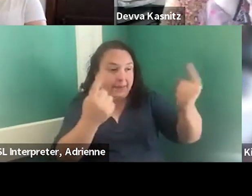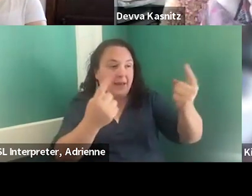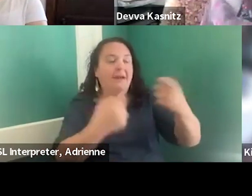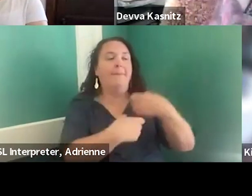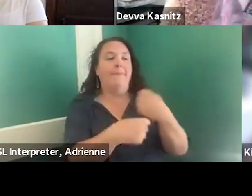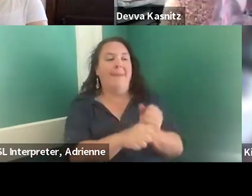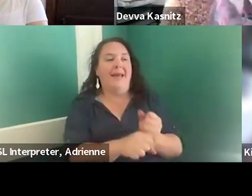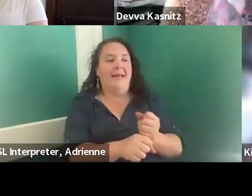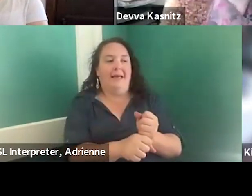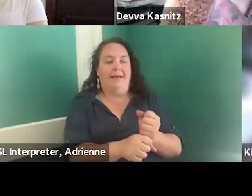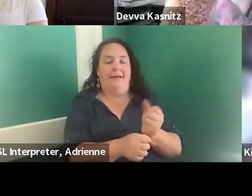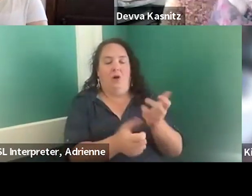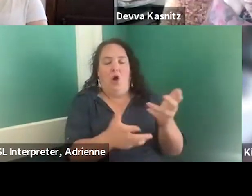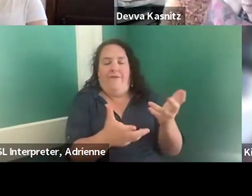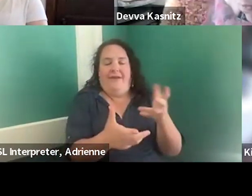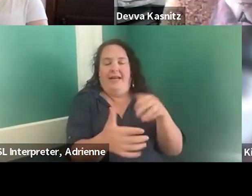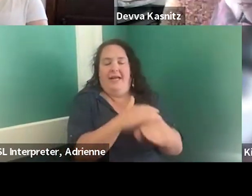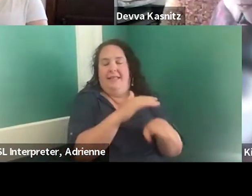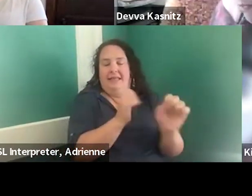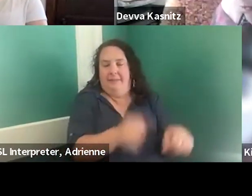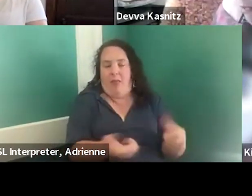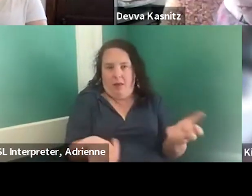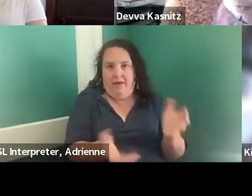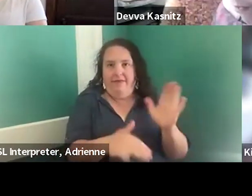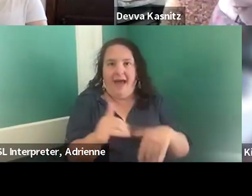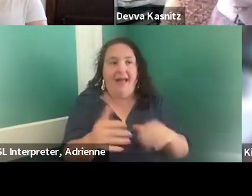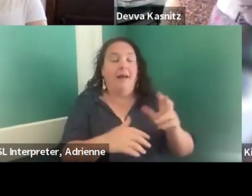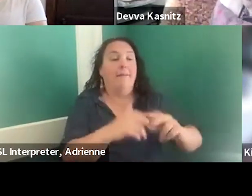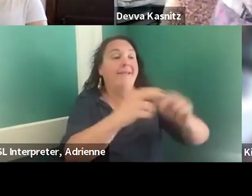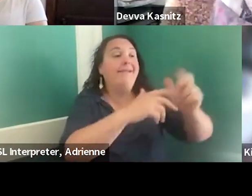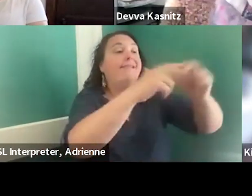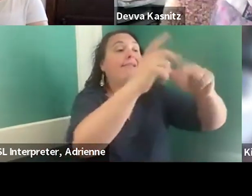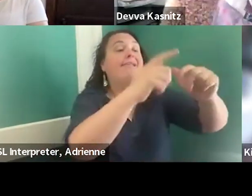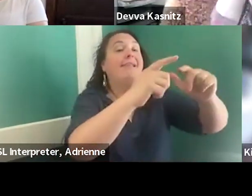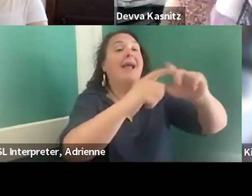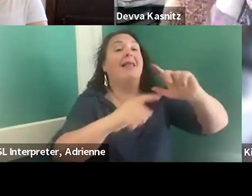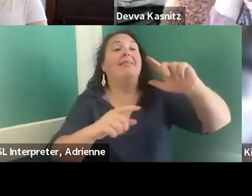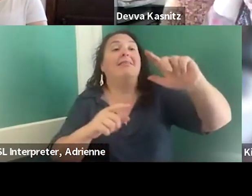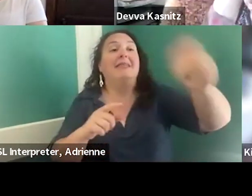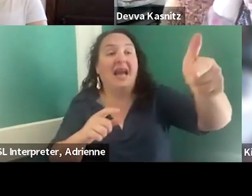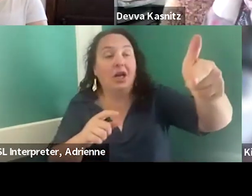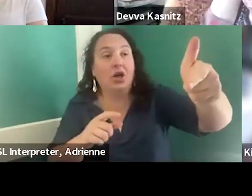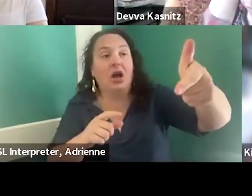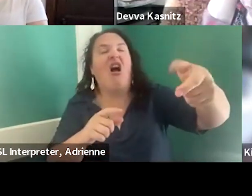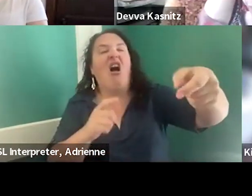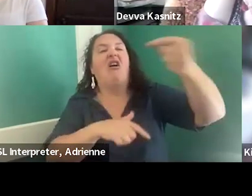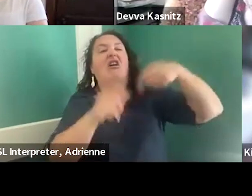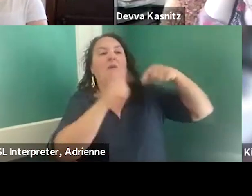making things accessible, making things inclusive to begin with. And compliance, of course, is the basement level here,